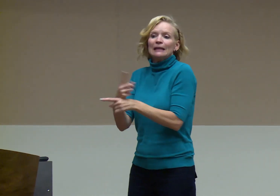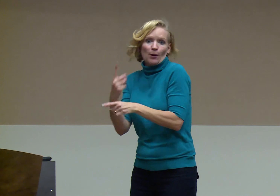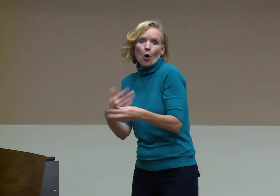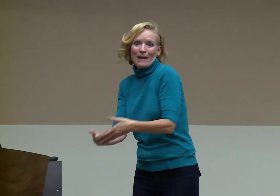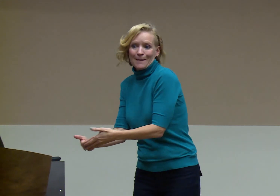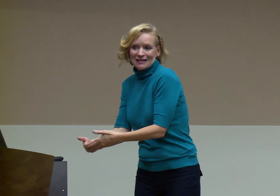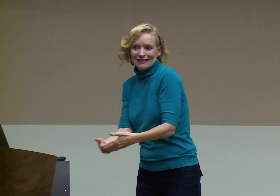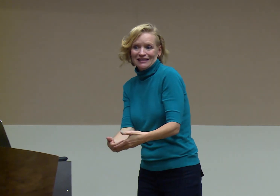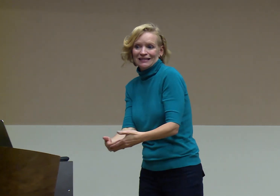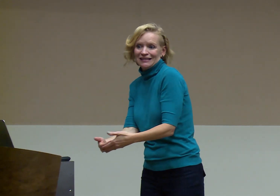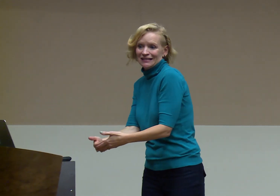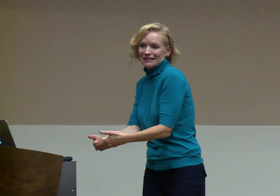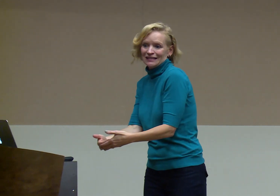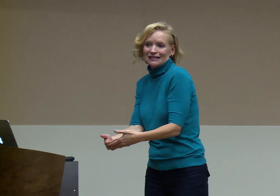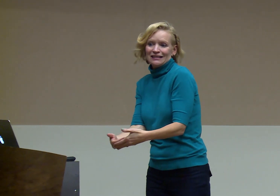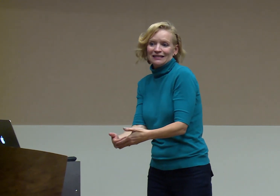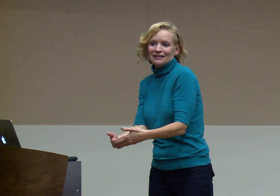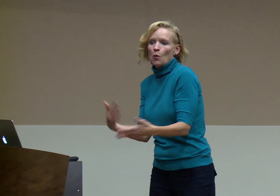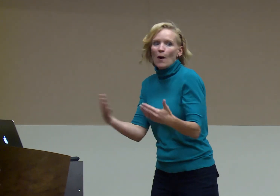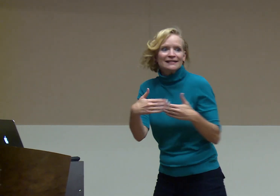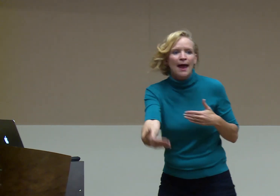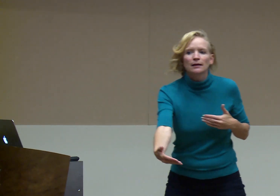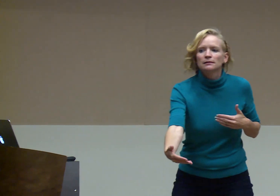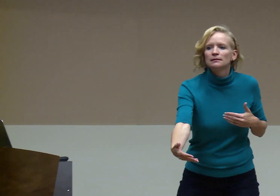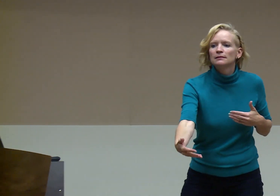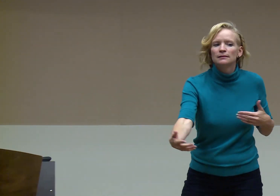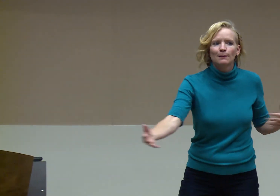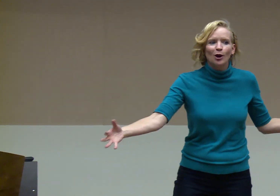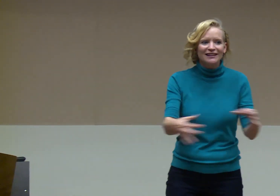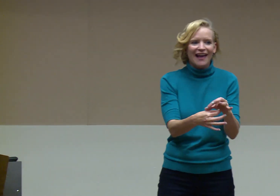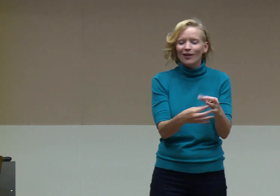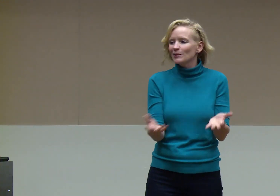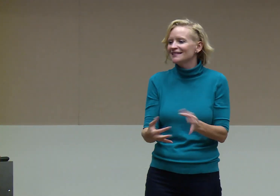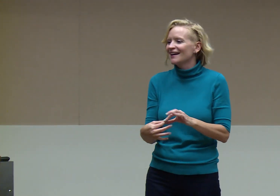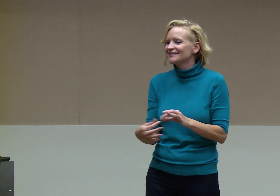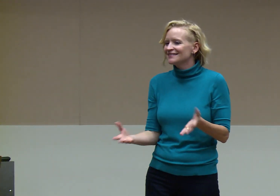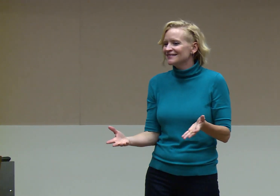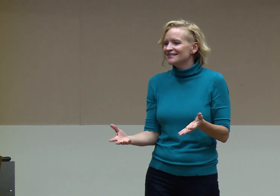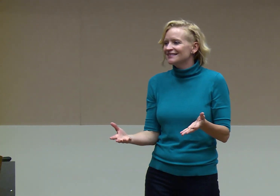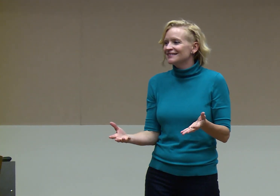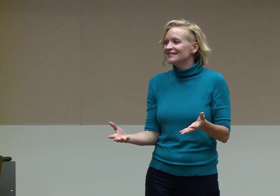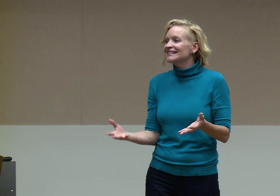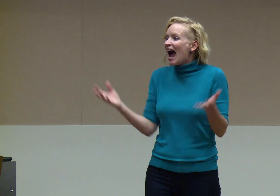I moved back to atypical-- or to typical babies. So what was next? What do you think the connection is for me?